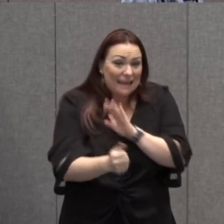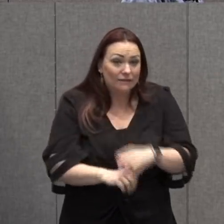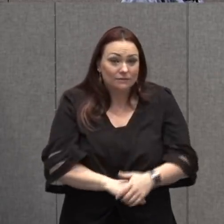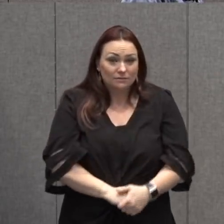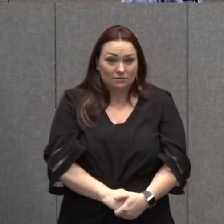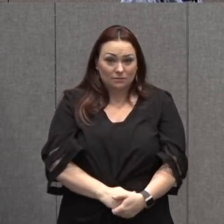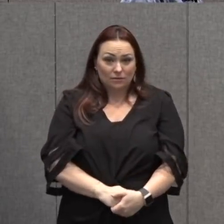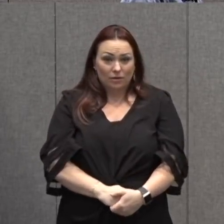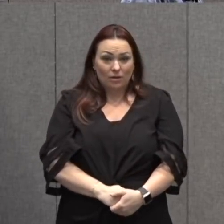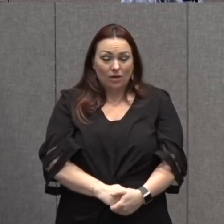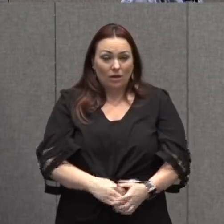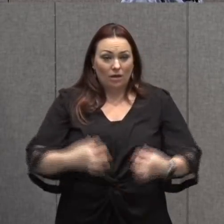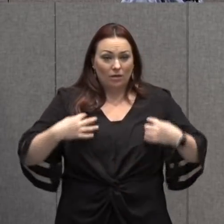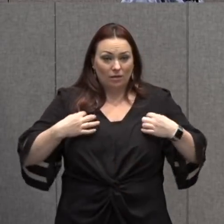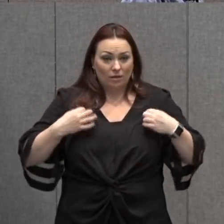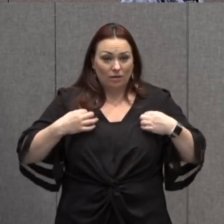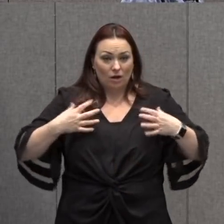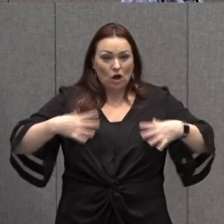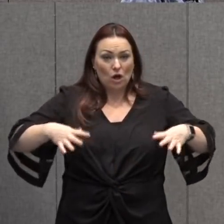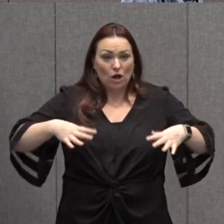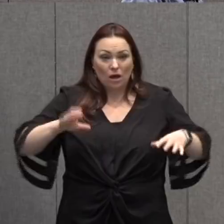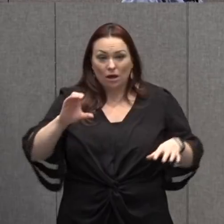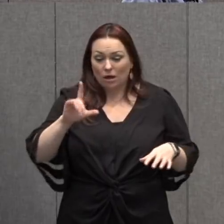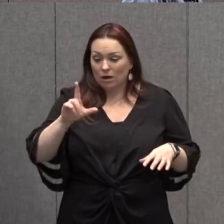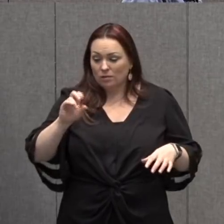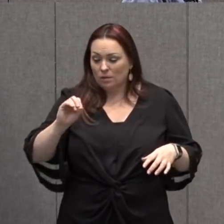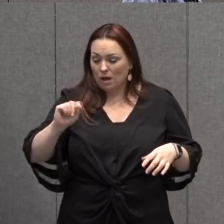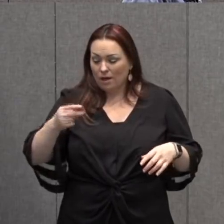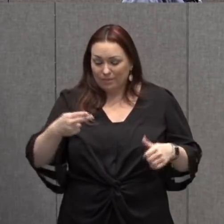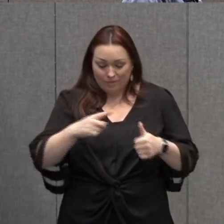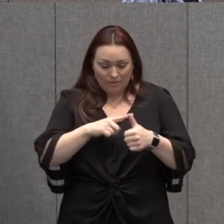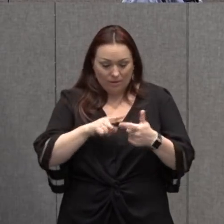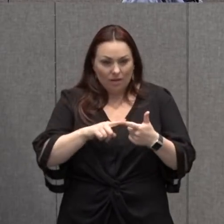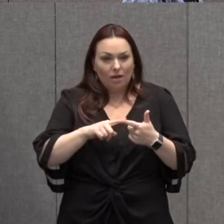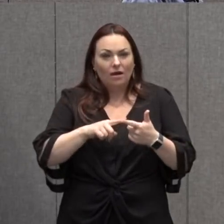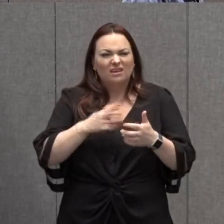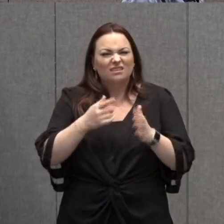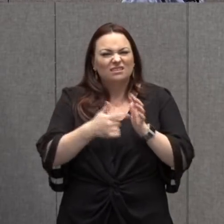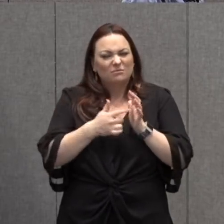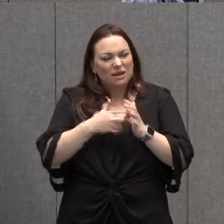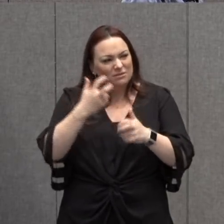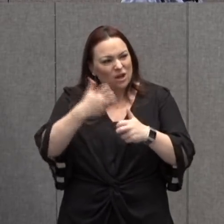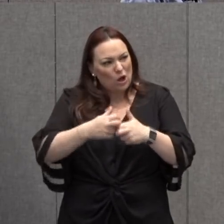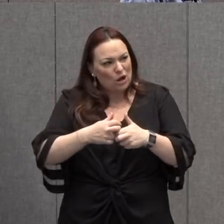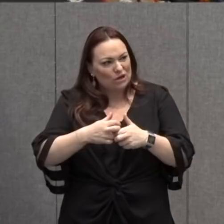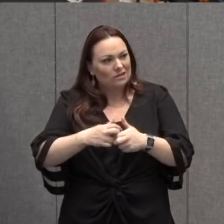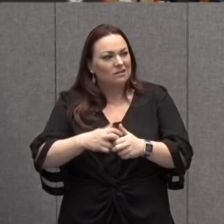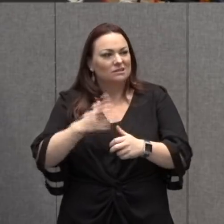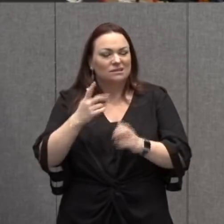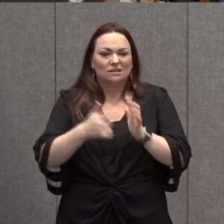Cloth, oh this one's hard because sometimes it's the beginning, sometimes it's the end,